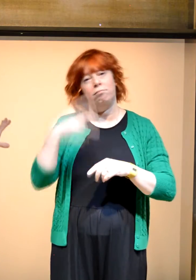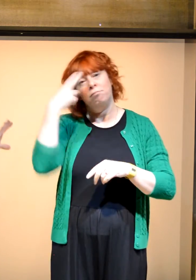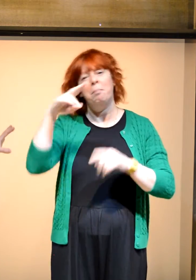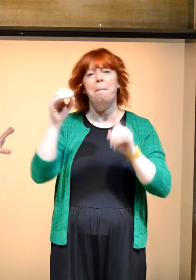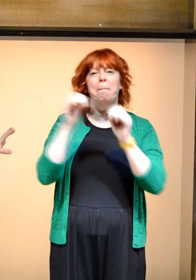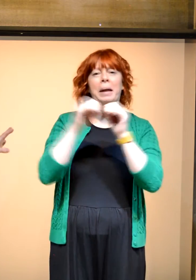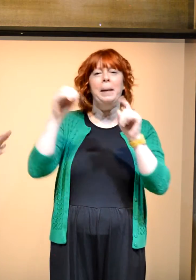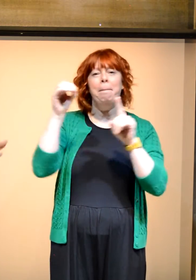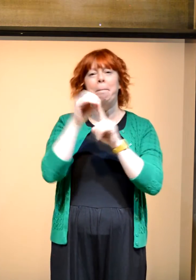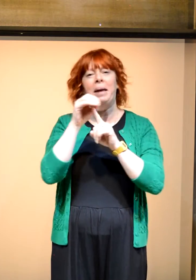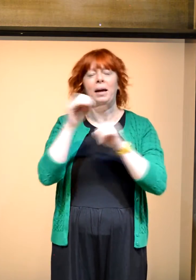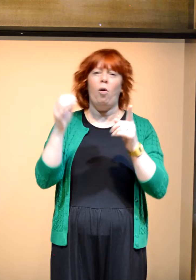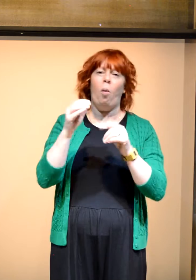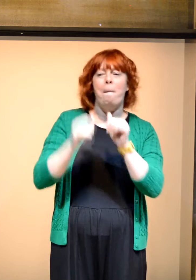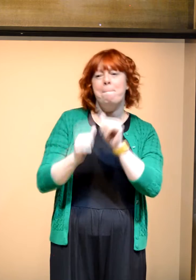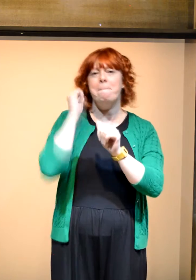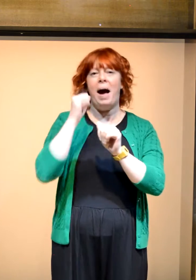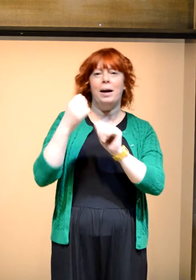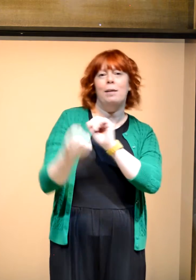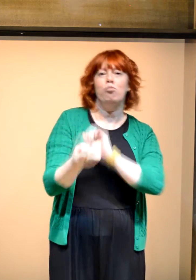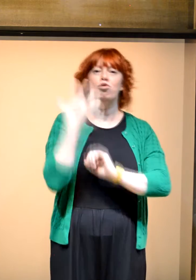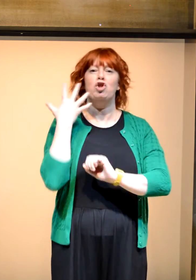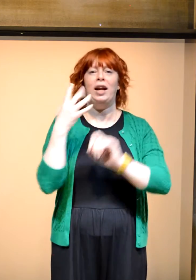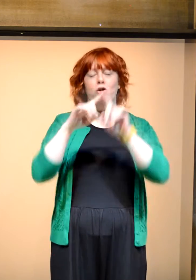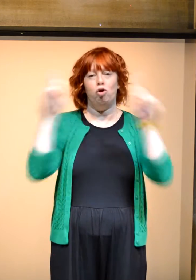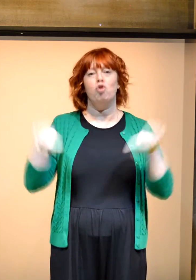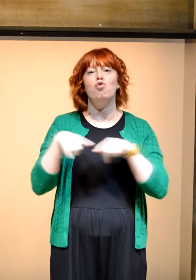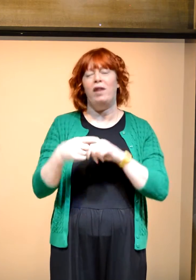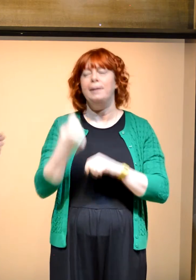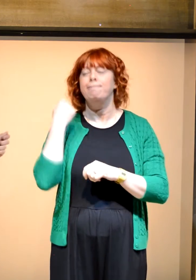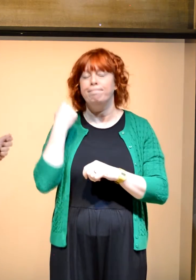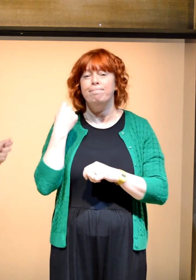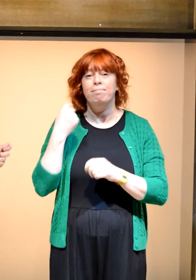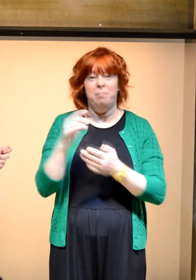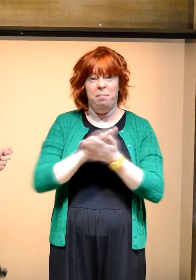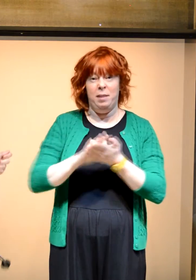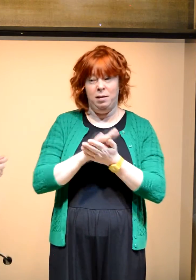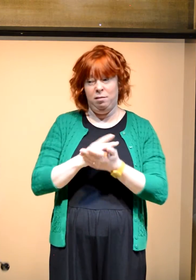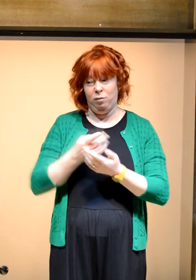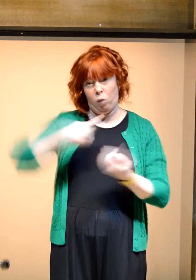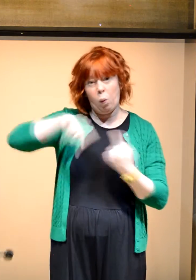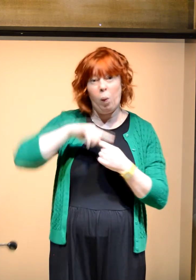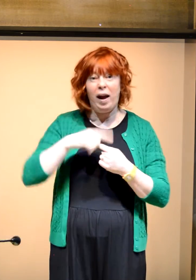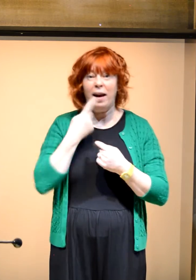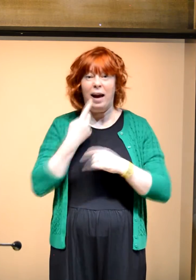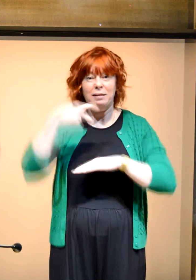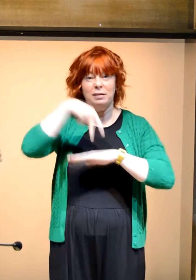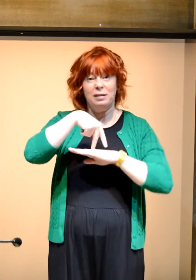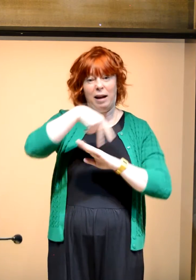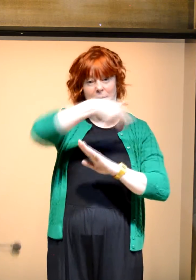Back projection is what that stands for. So we can stand behind the screen with our puppets